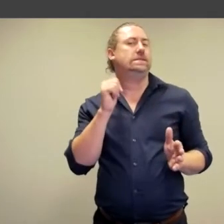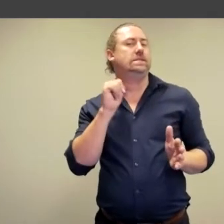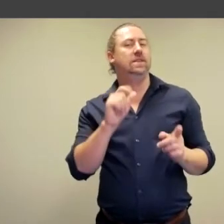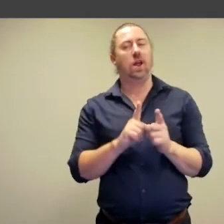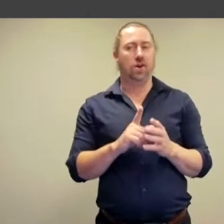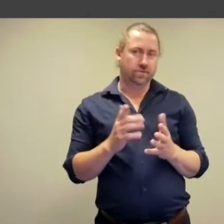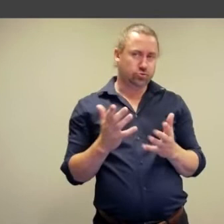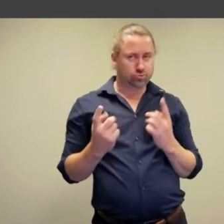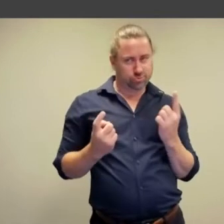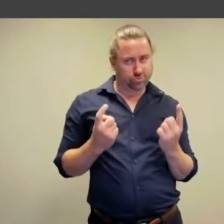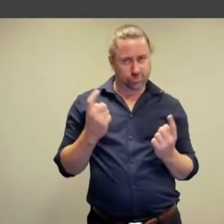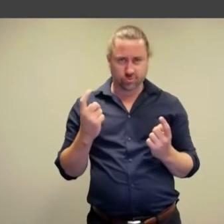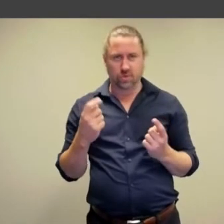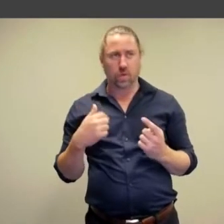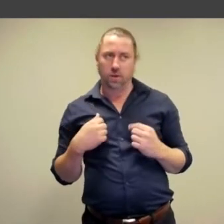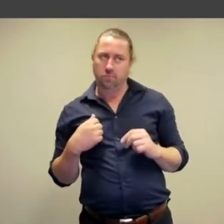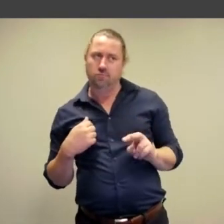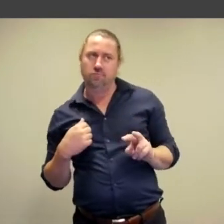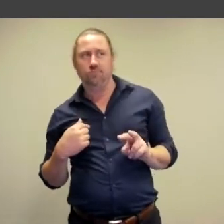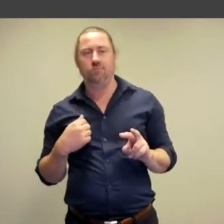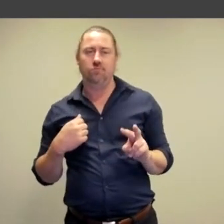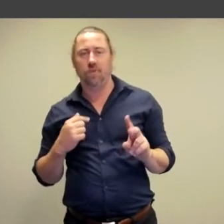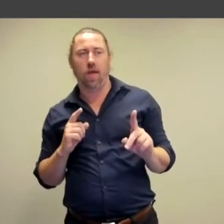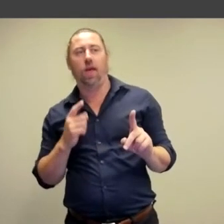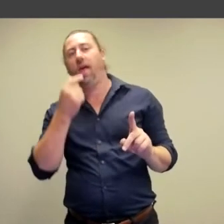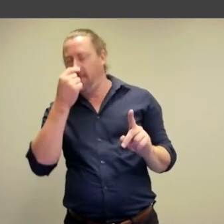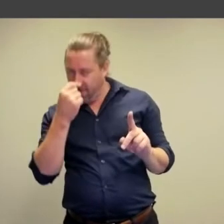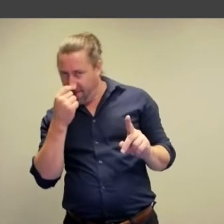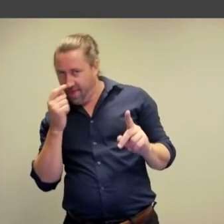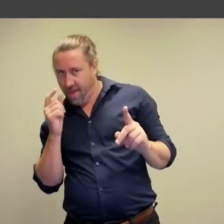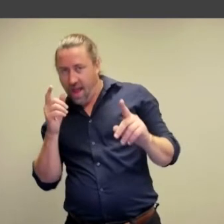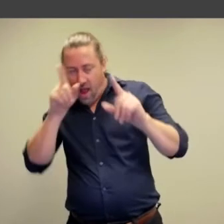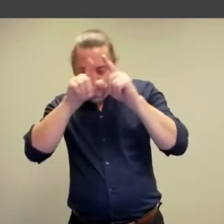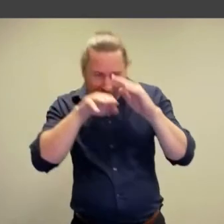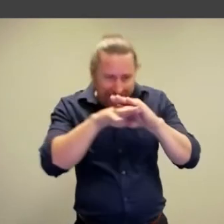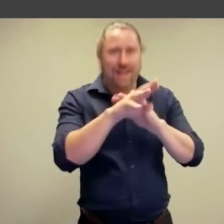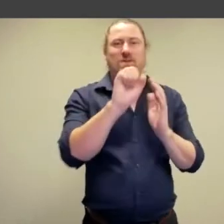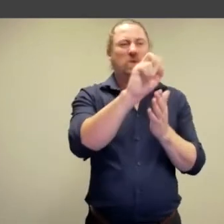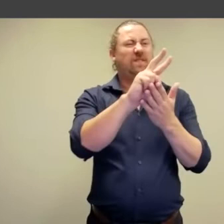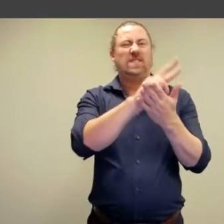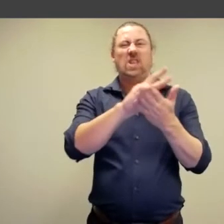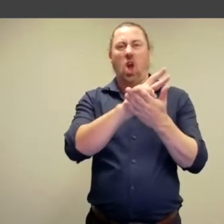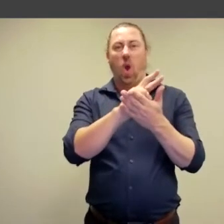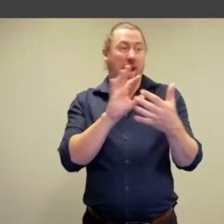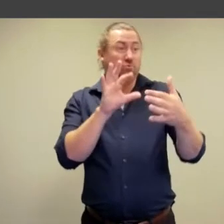that we might somehow step inside